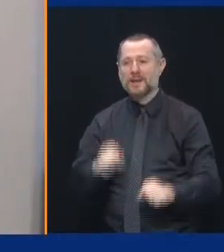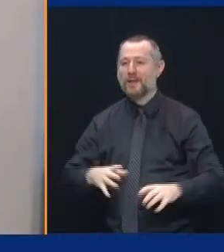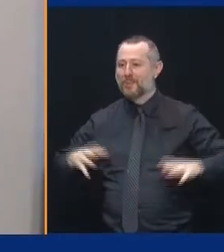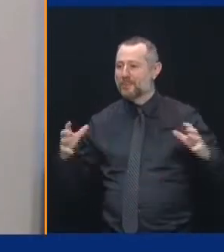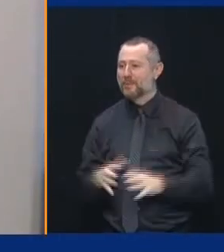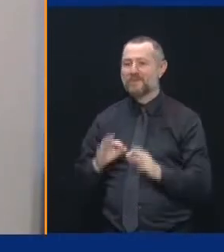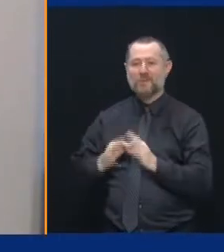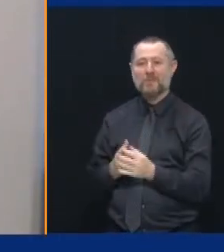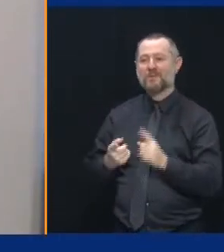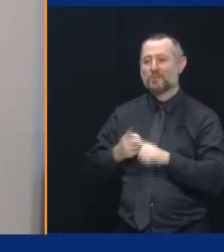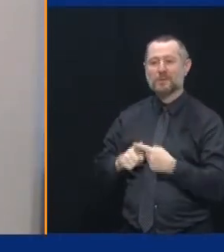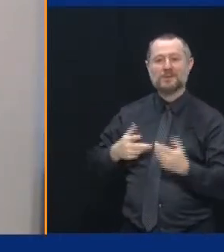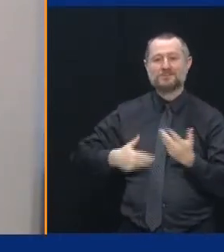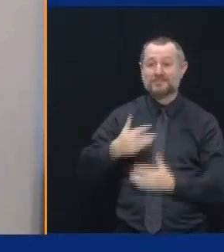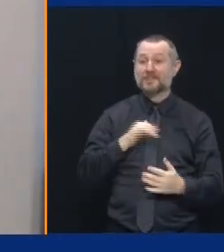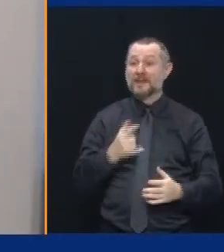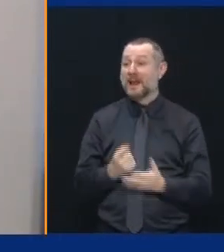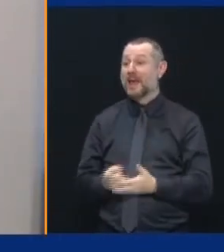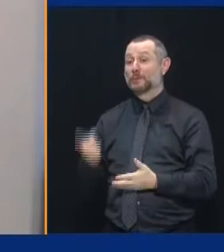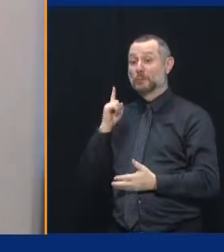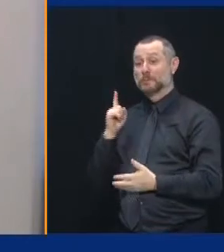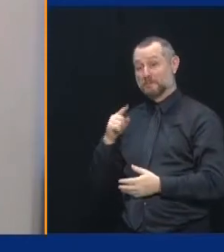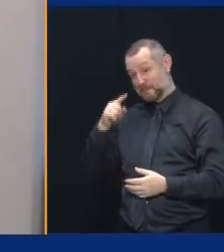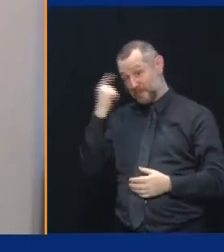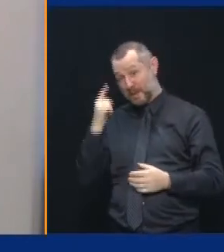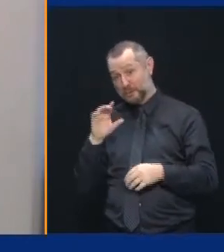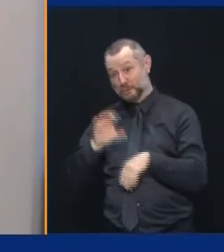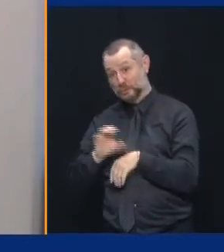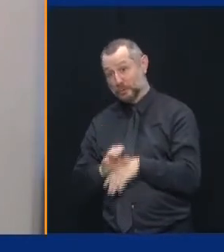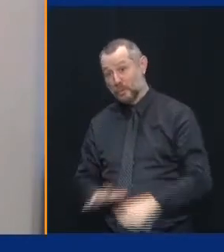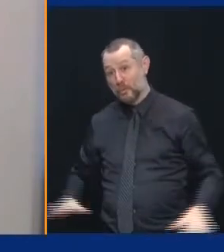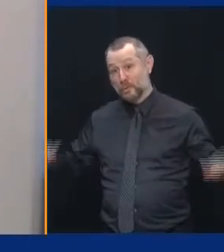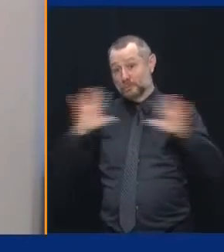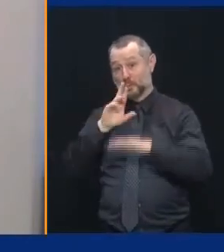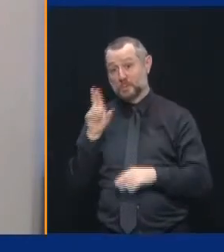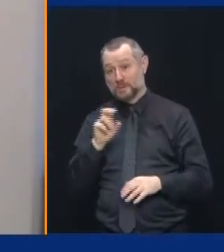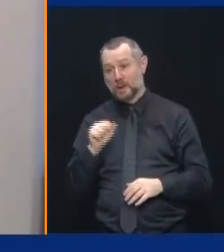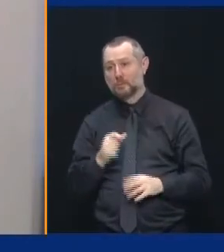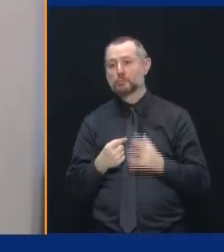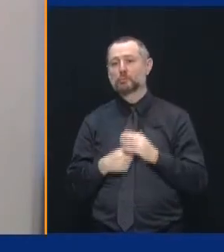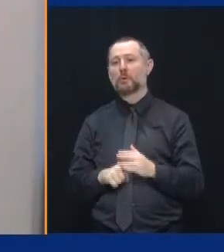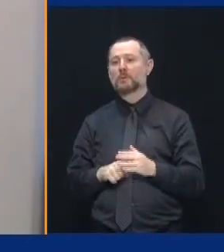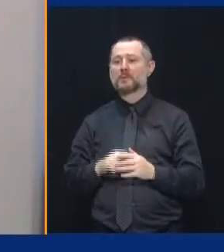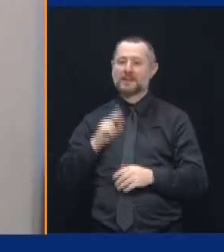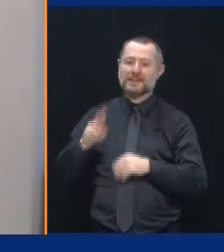TURN BECAUSE THAT'S HOW WE GET EVERYONE BACK TO WORK AND SEE OUR FAMILY AND FRIENDS SAFELY.